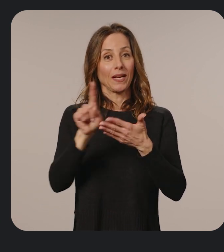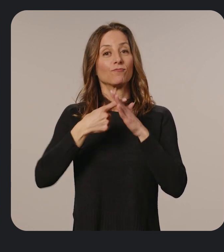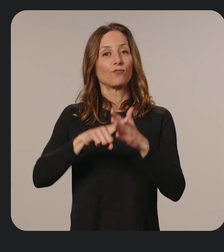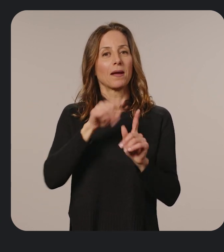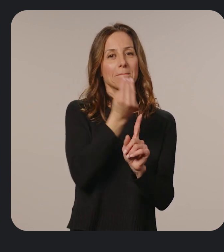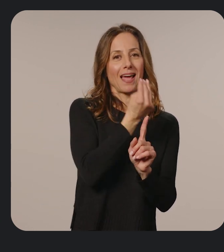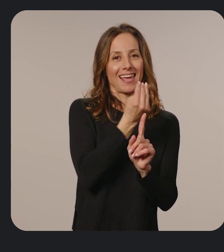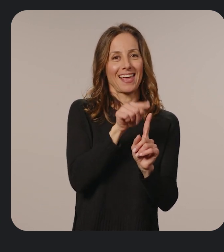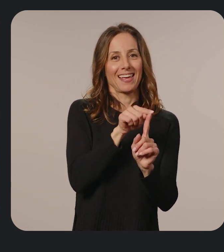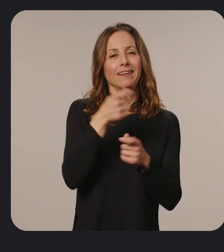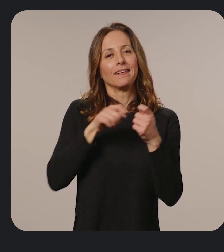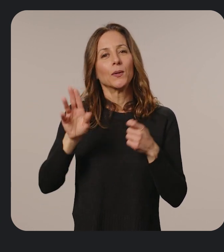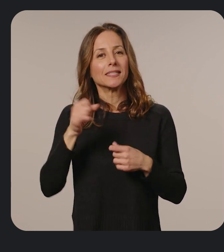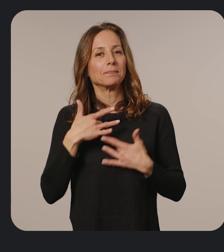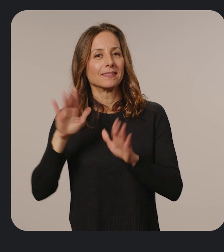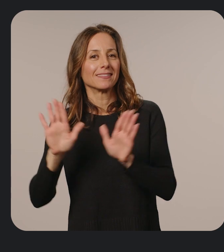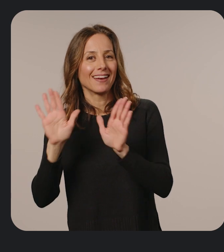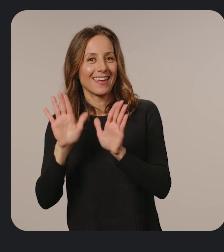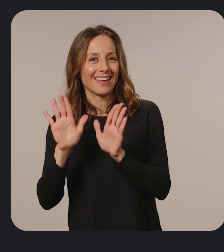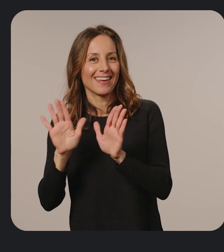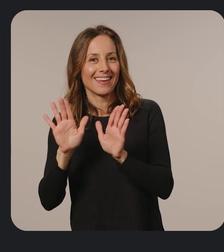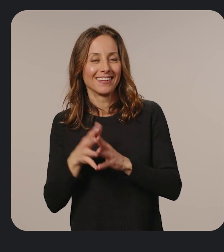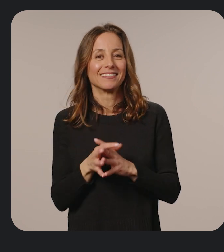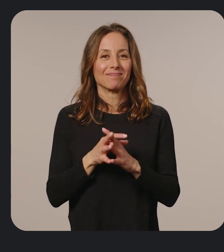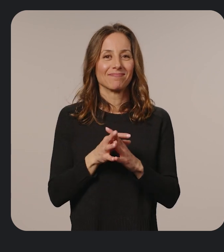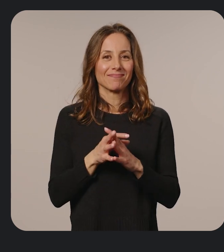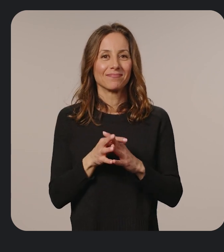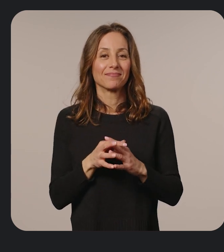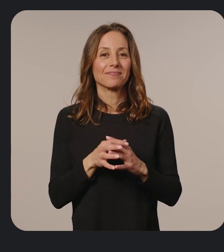in Celsius rather than Fahrenheit and for apps that treat Monday as the beginning